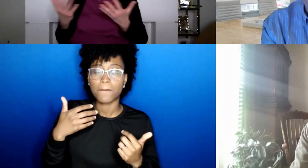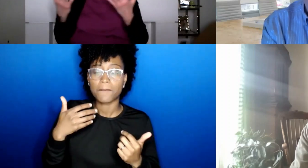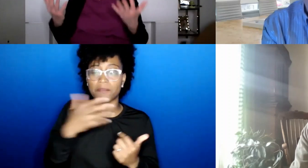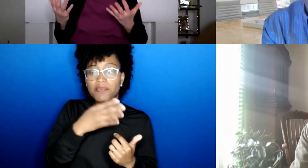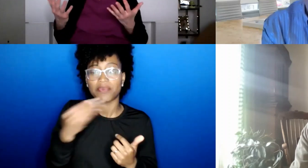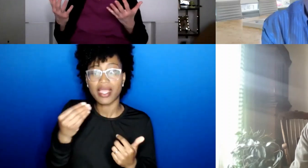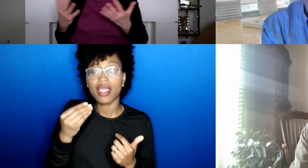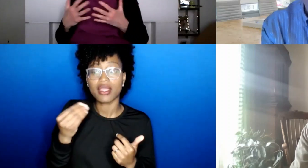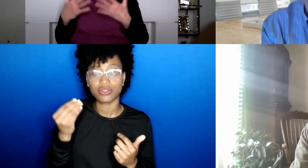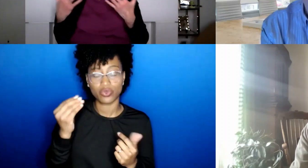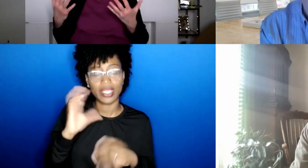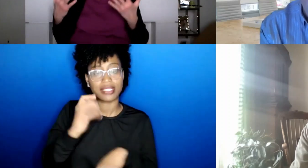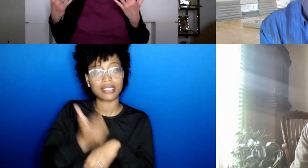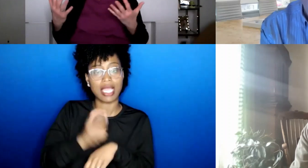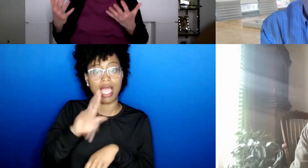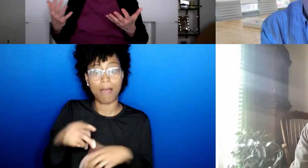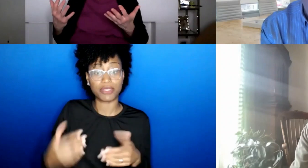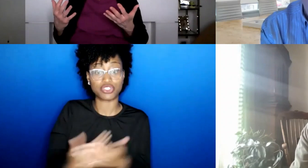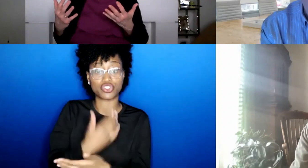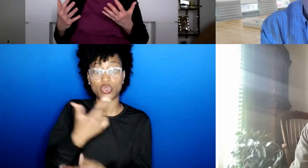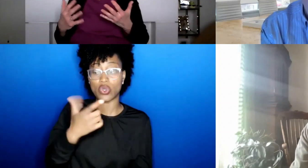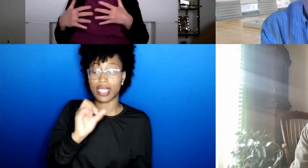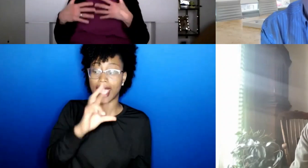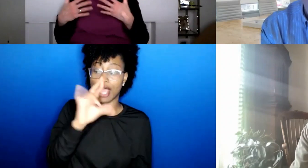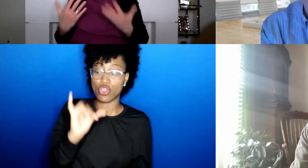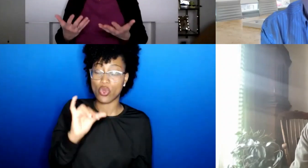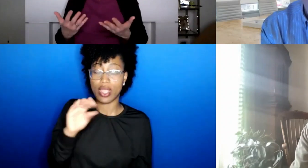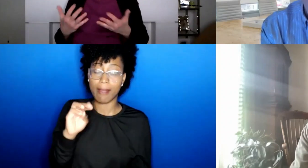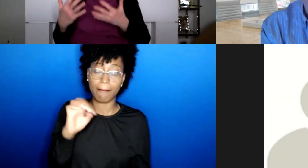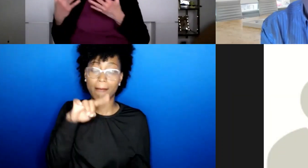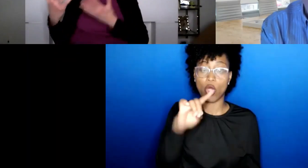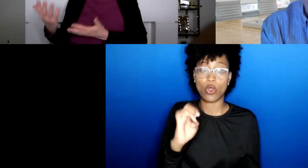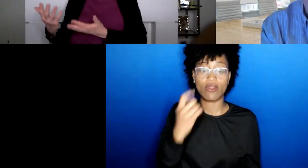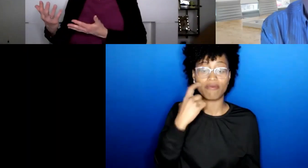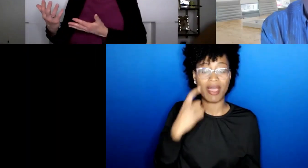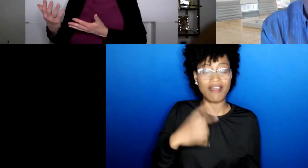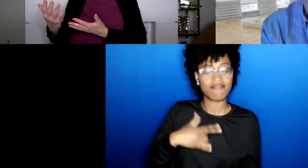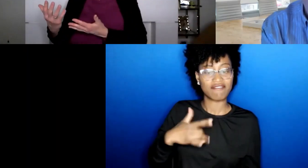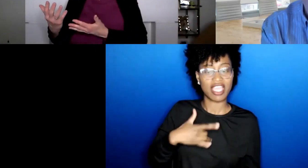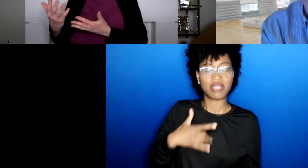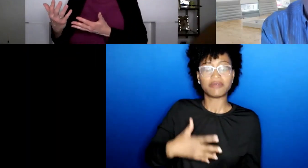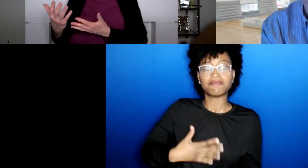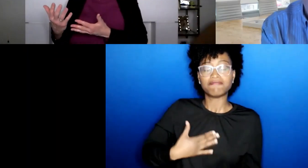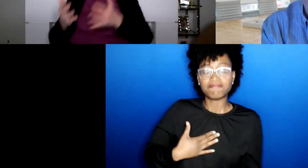this gallery and the sense of community and collaboration and interaction that is not